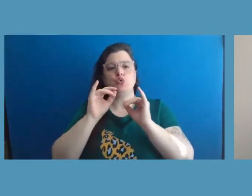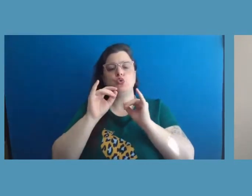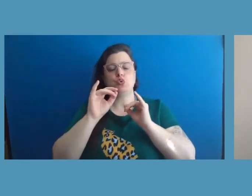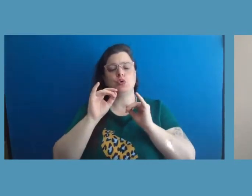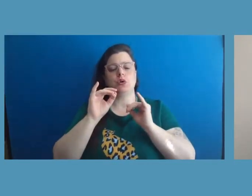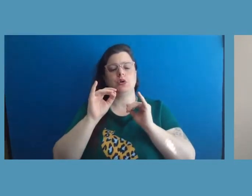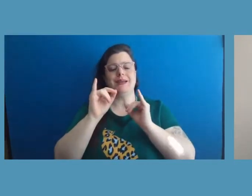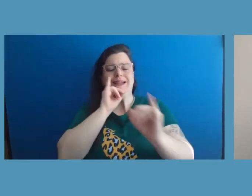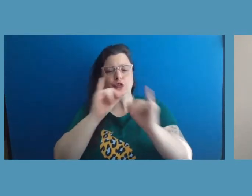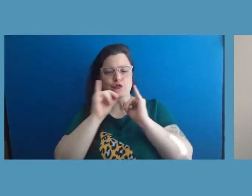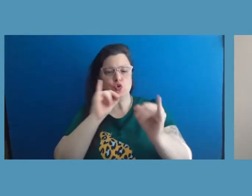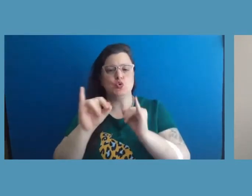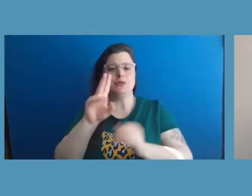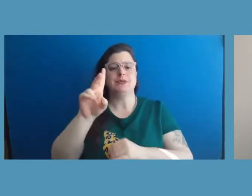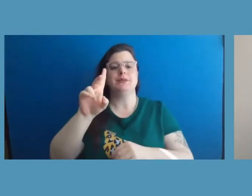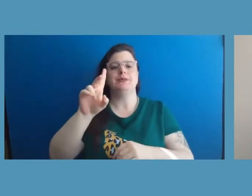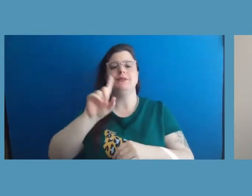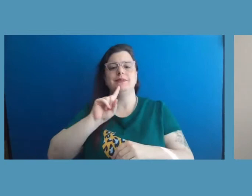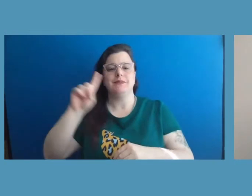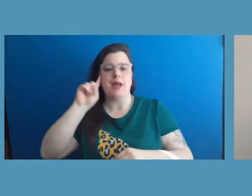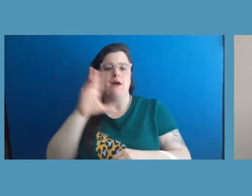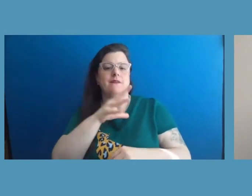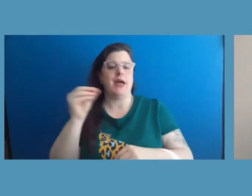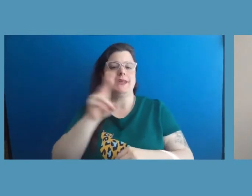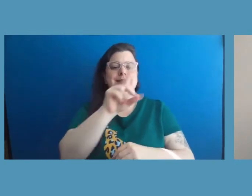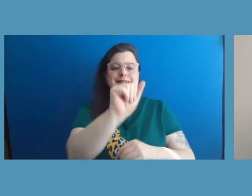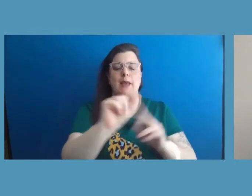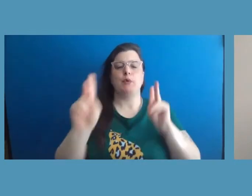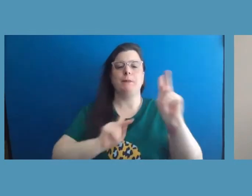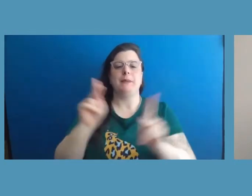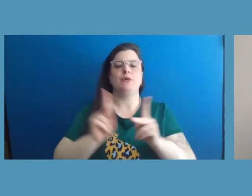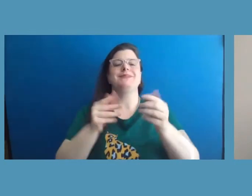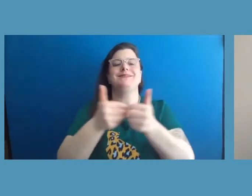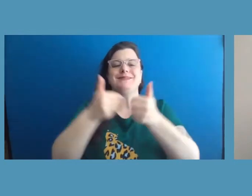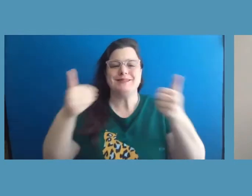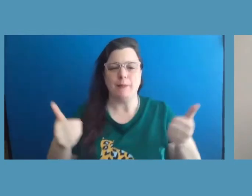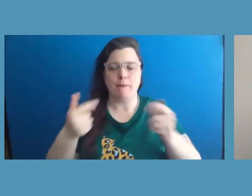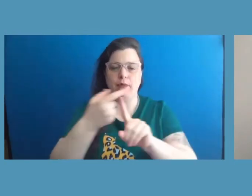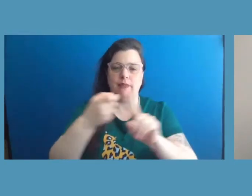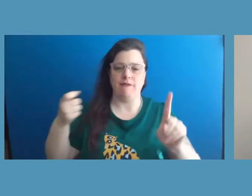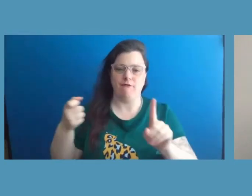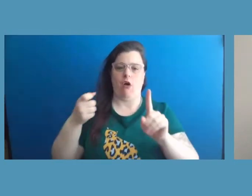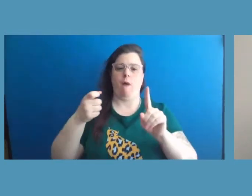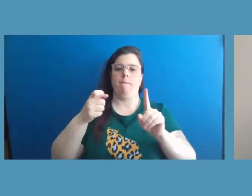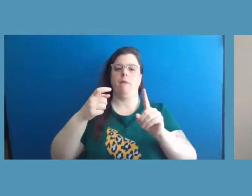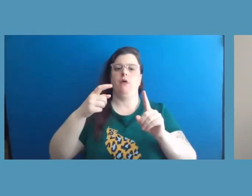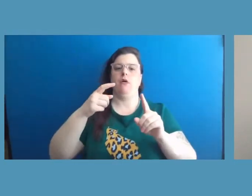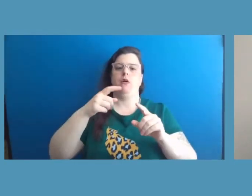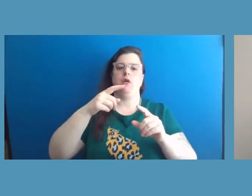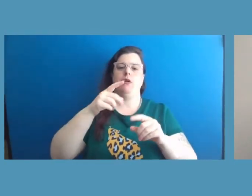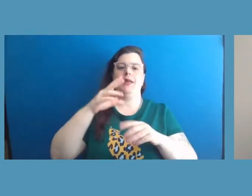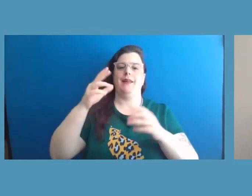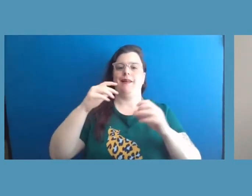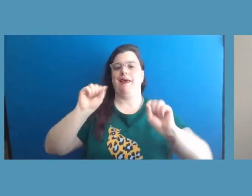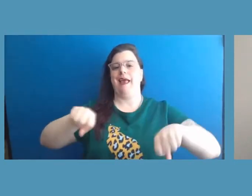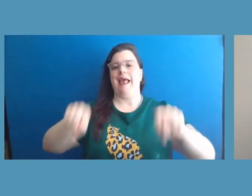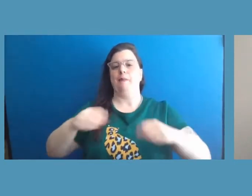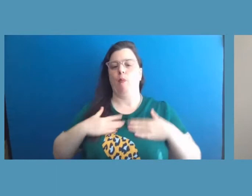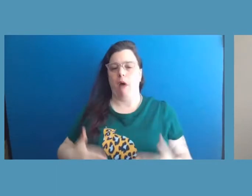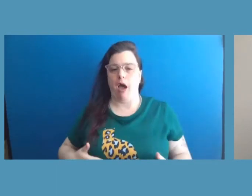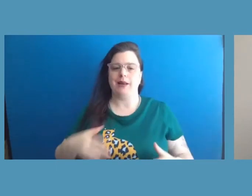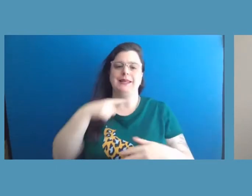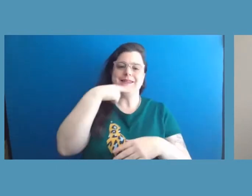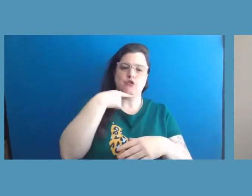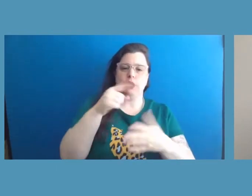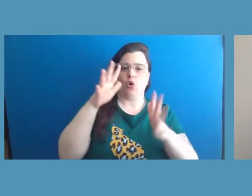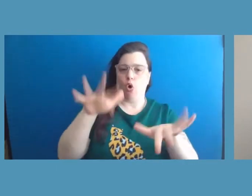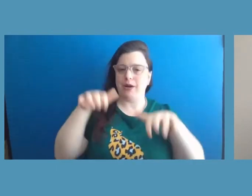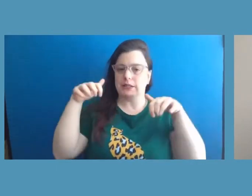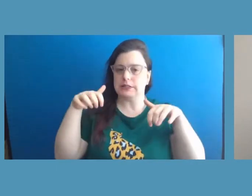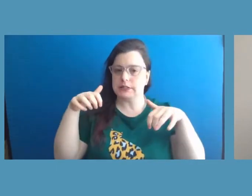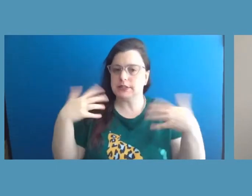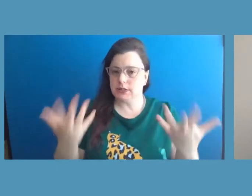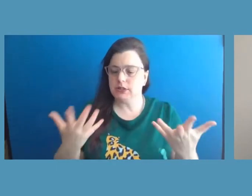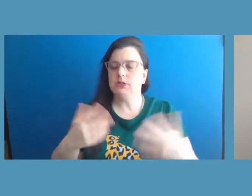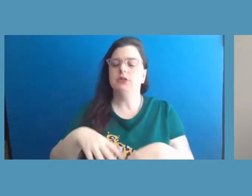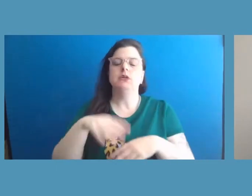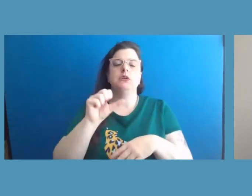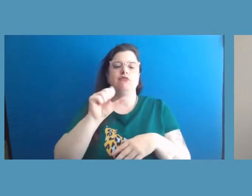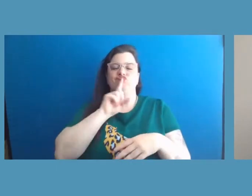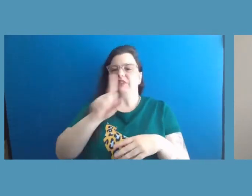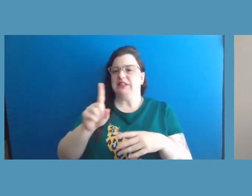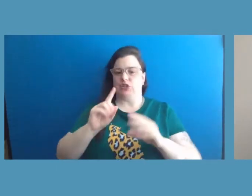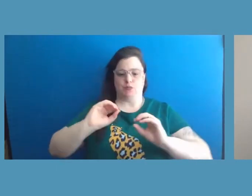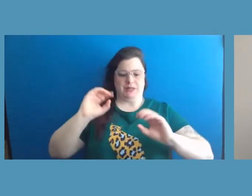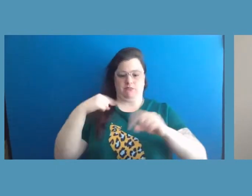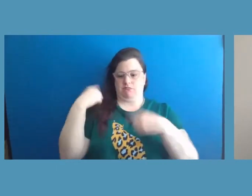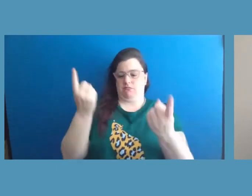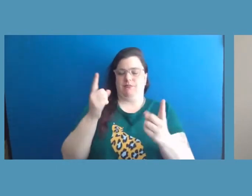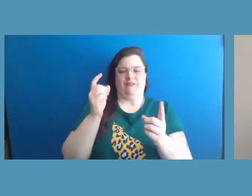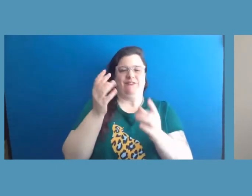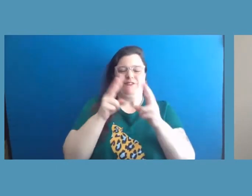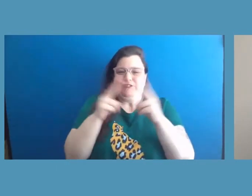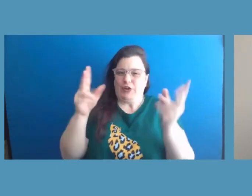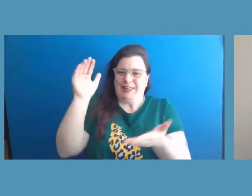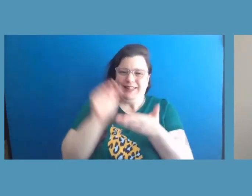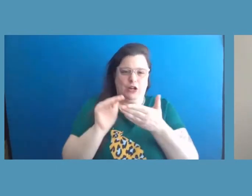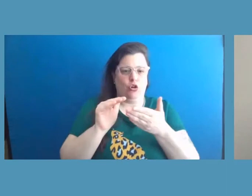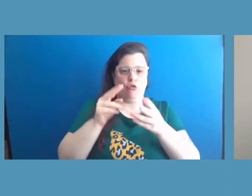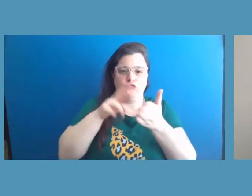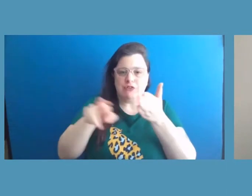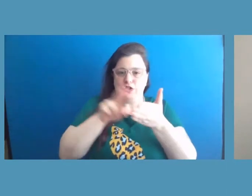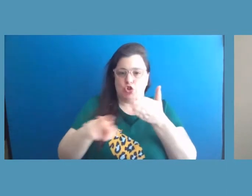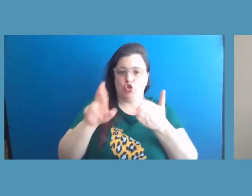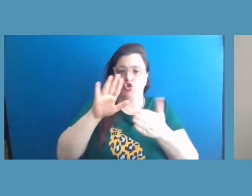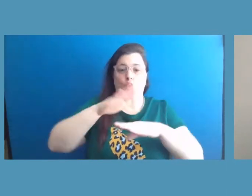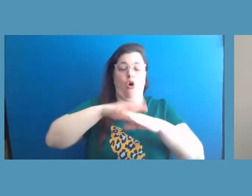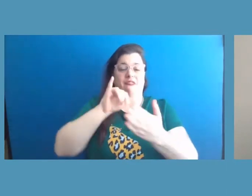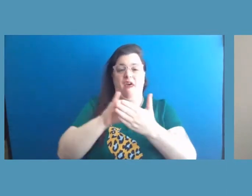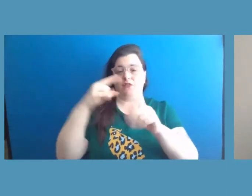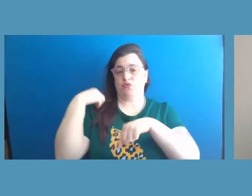about how interviews --deaf and disabled people are separated from the abled-body hearing audience. Really,